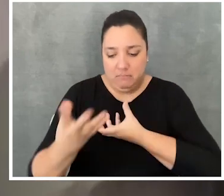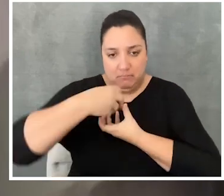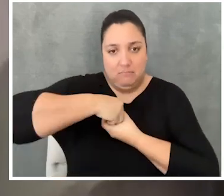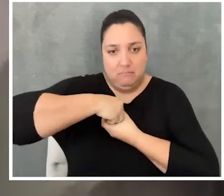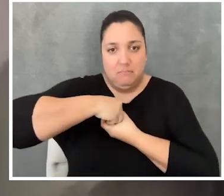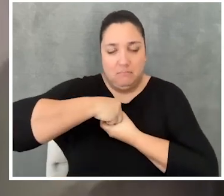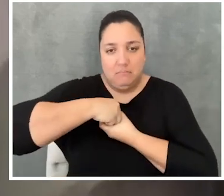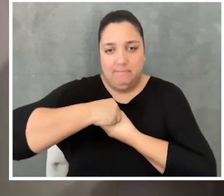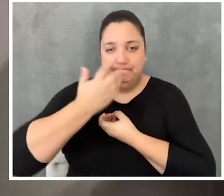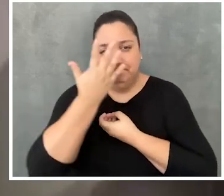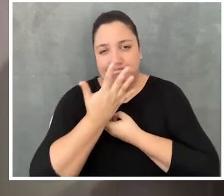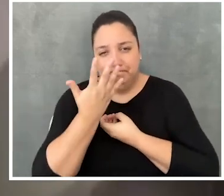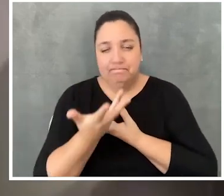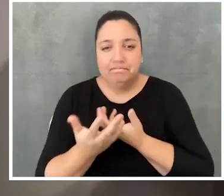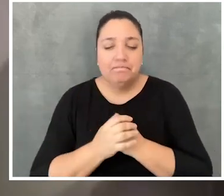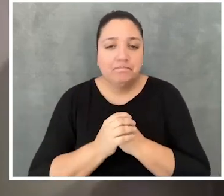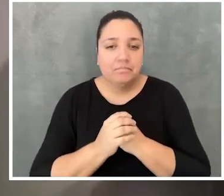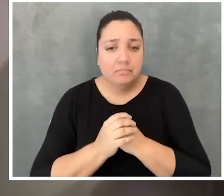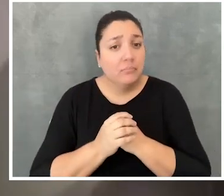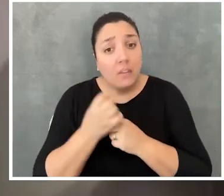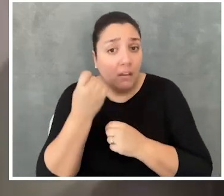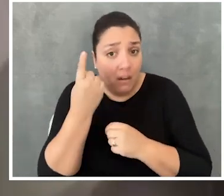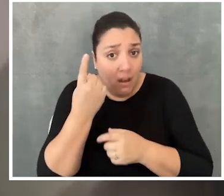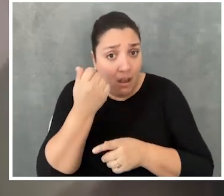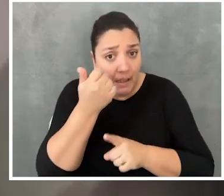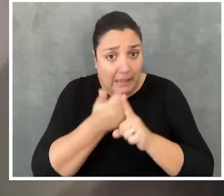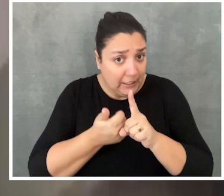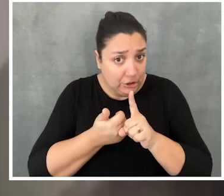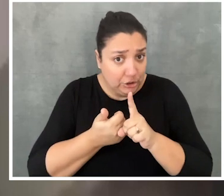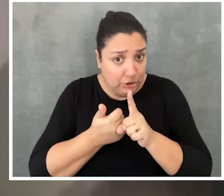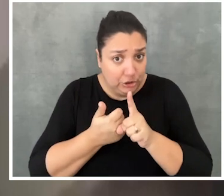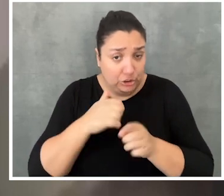And each part of our identity is very important to who we are.